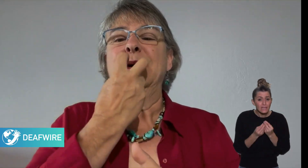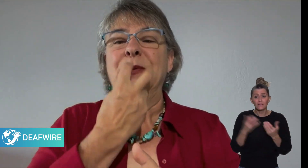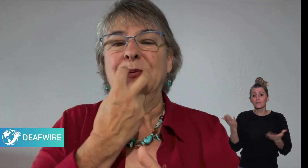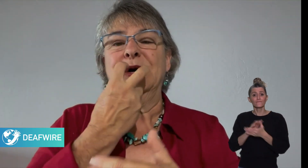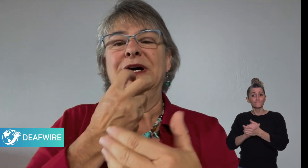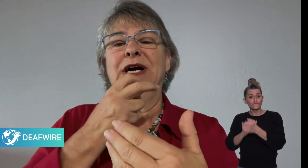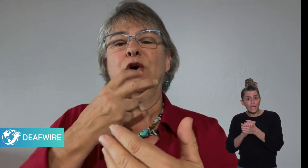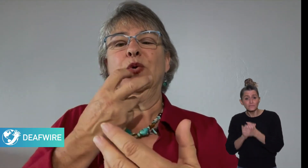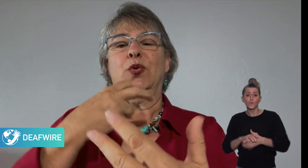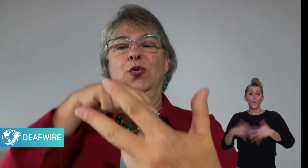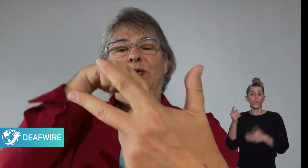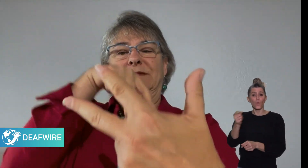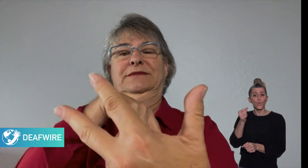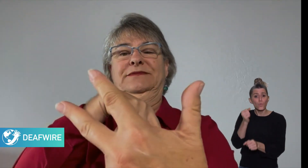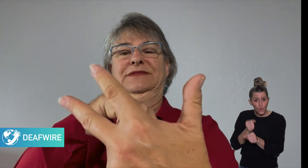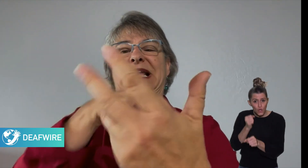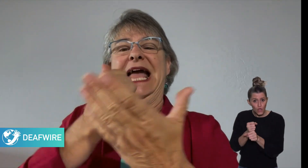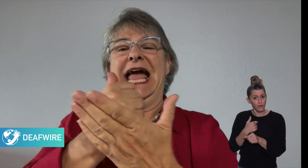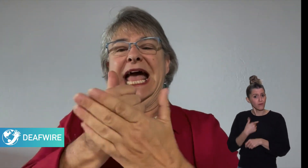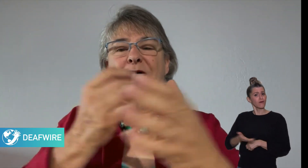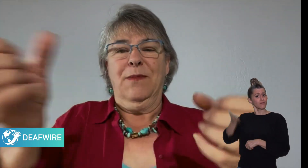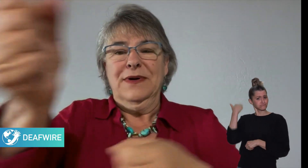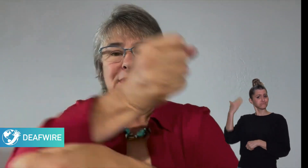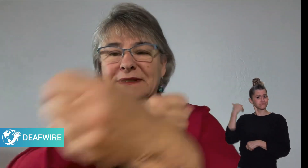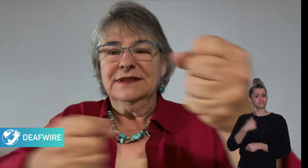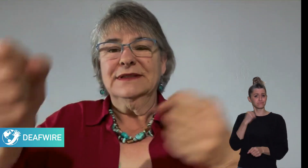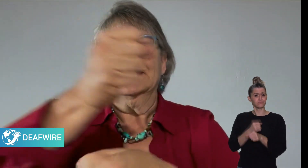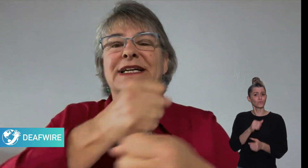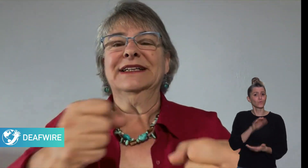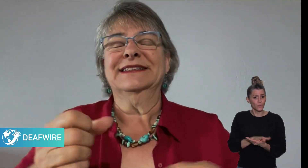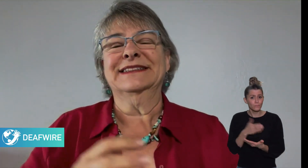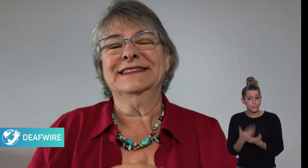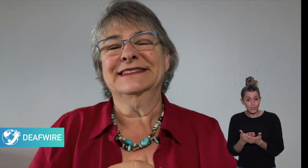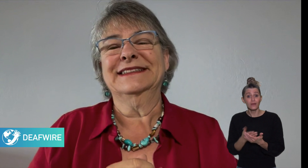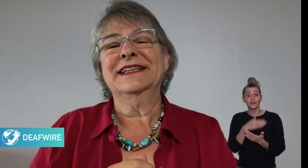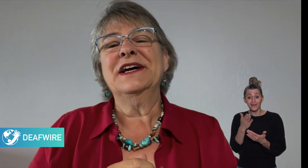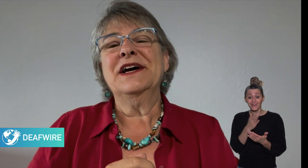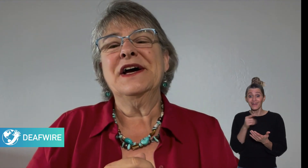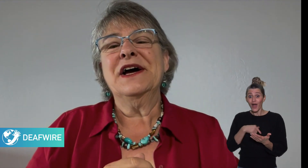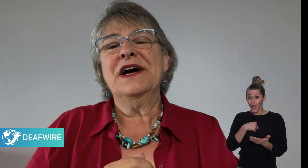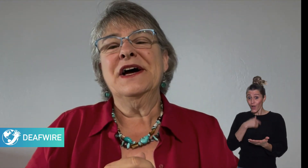I used to be an interpreter. This is my CODA Part -